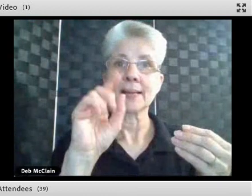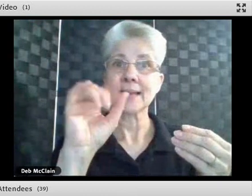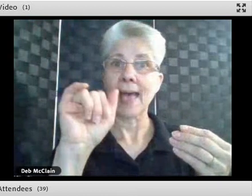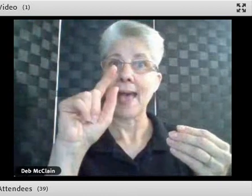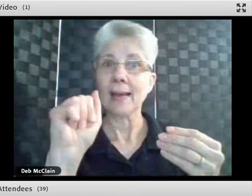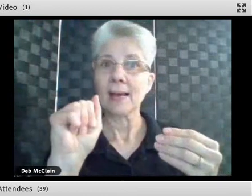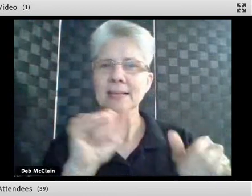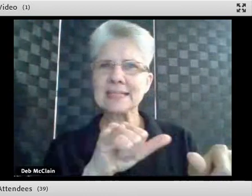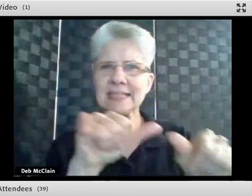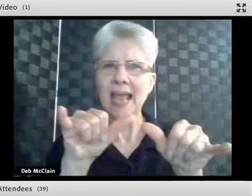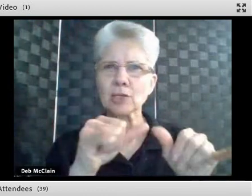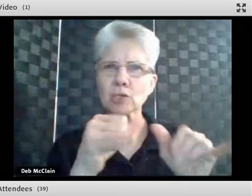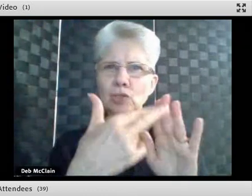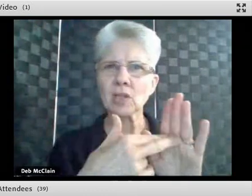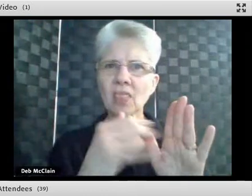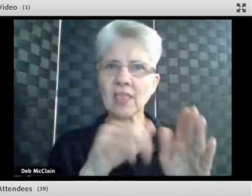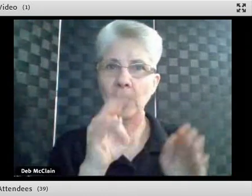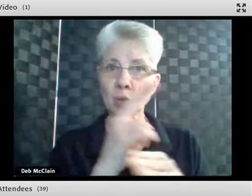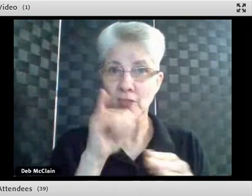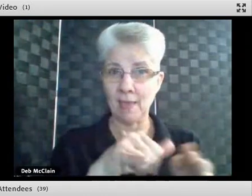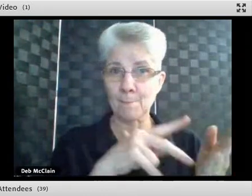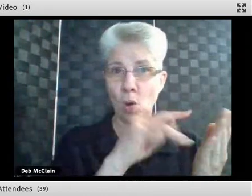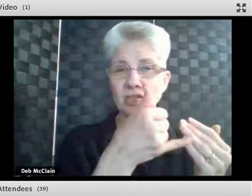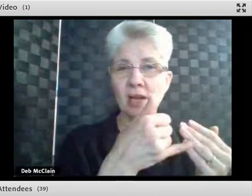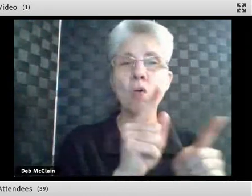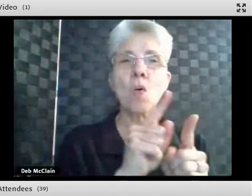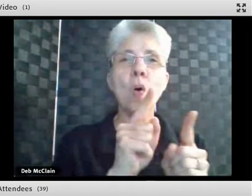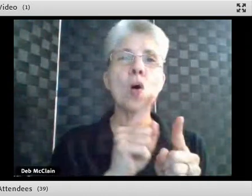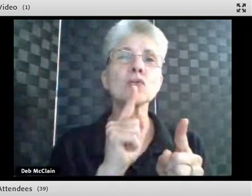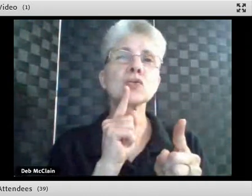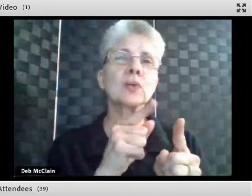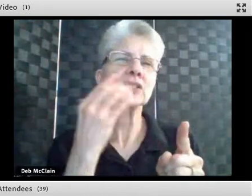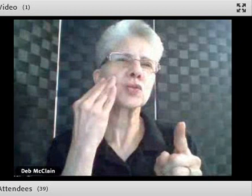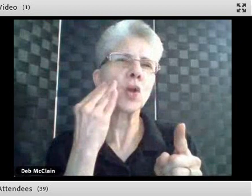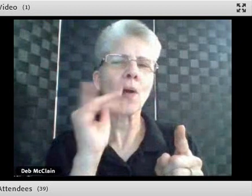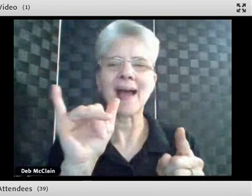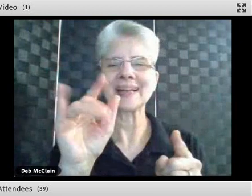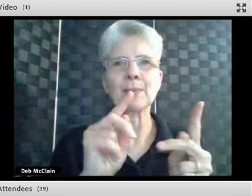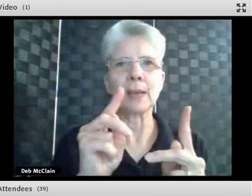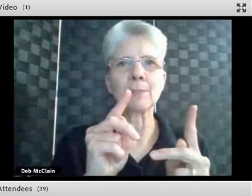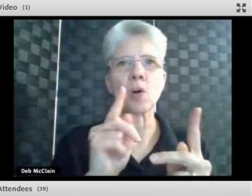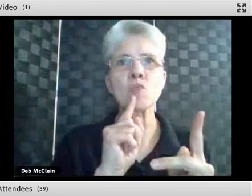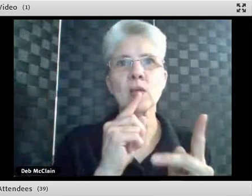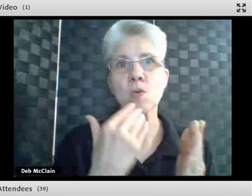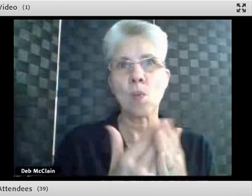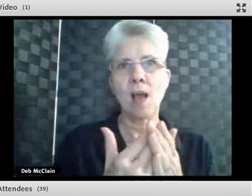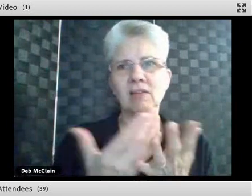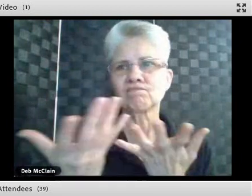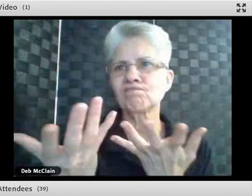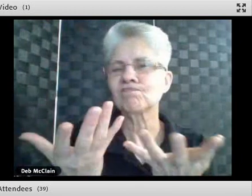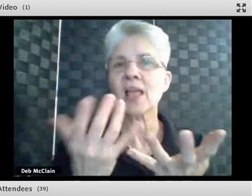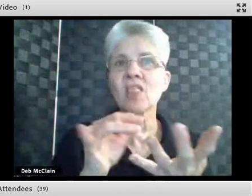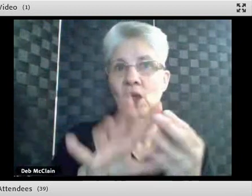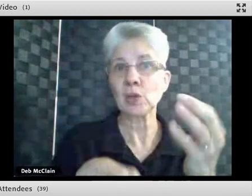that they're going to use for that project. You should also get to know your IT people really well because they are your allies.